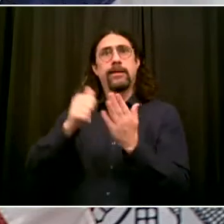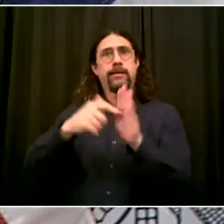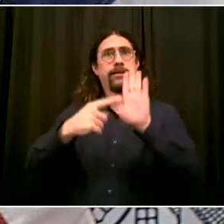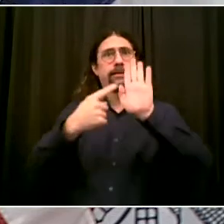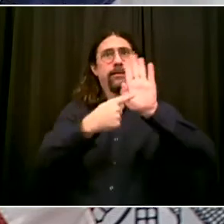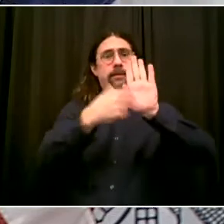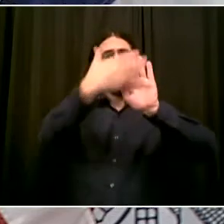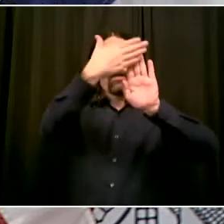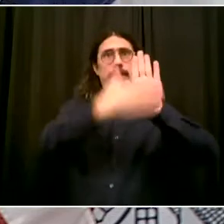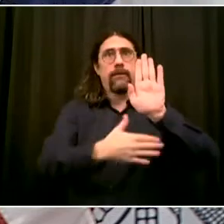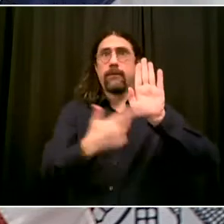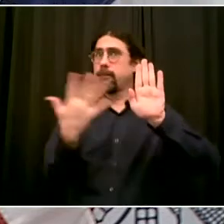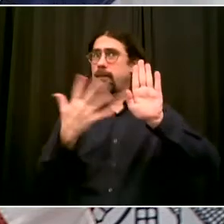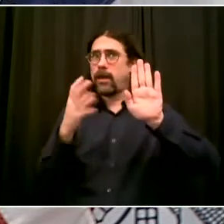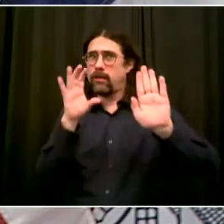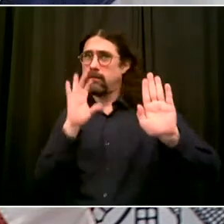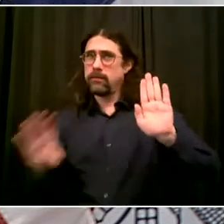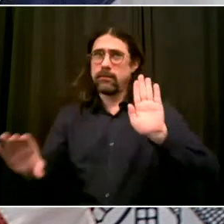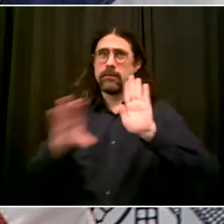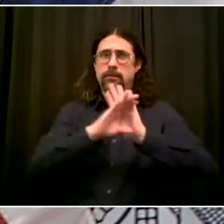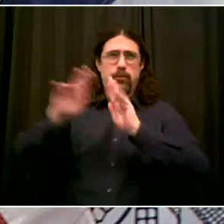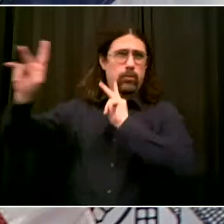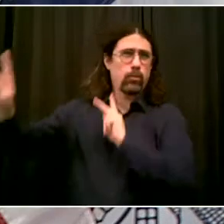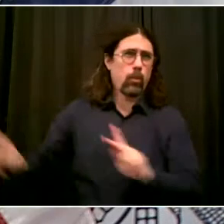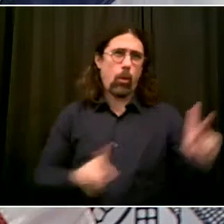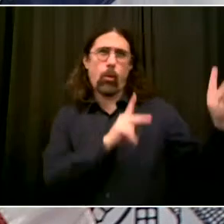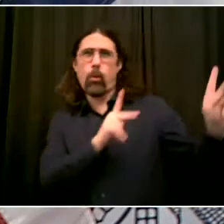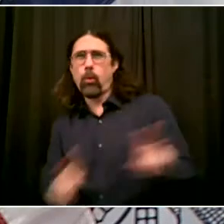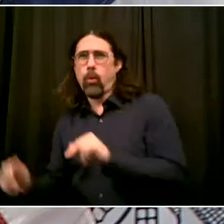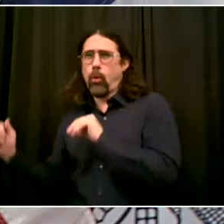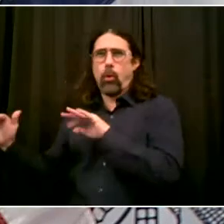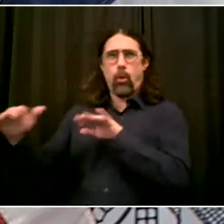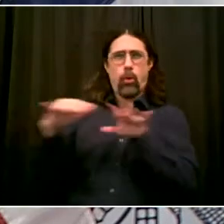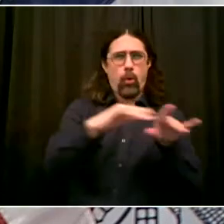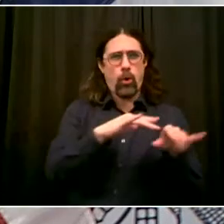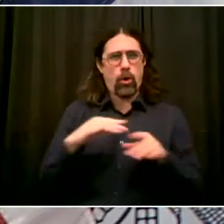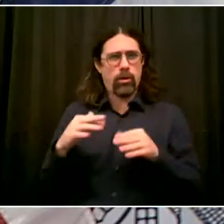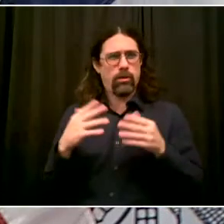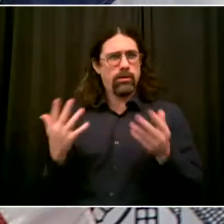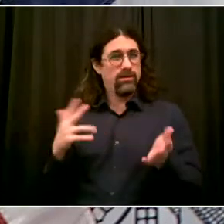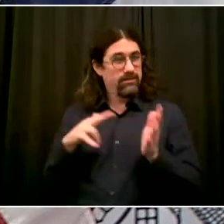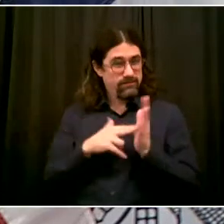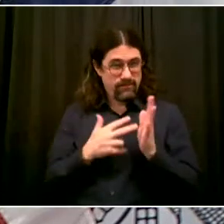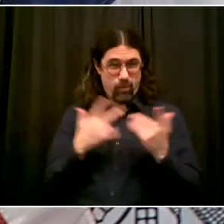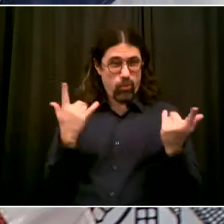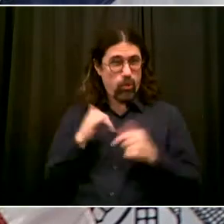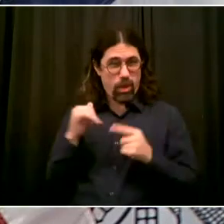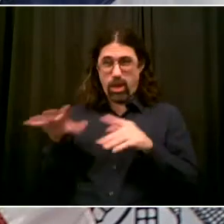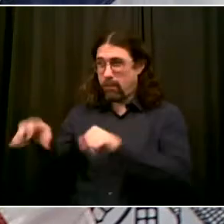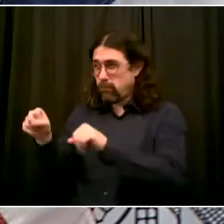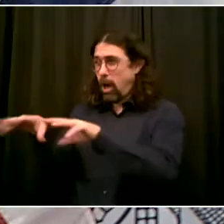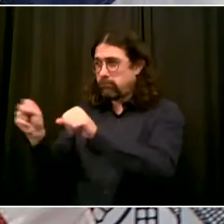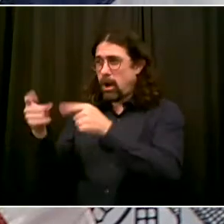SHERIFF'S OFFICE SPECIAL ENFORCEMENT THEY HAVE DONE TOUSTSTANDIDING WORK, THEY HAVE